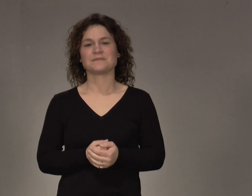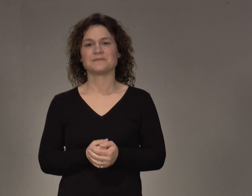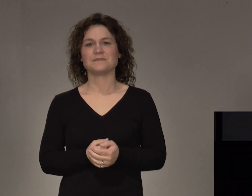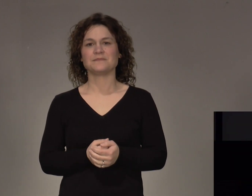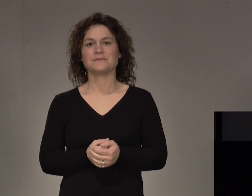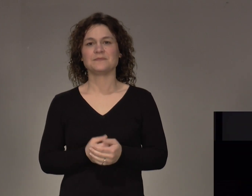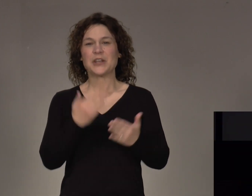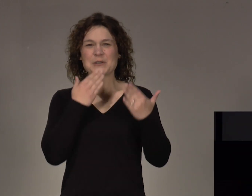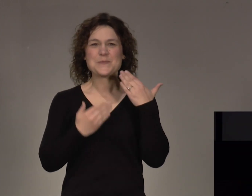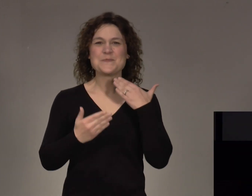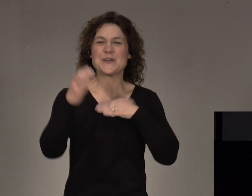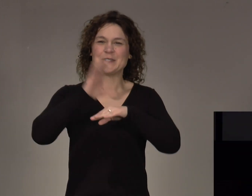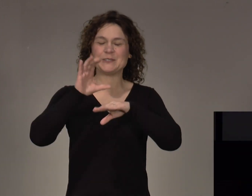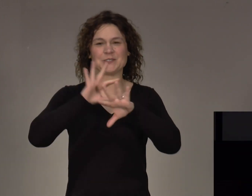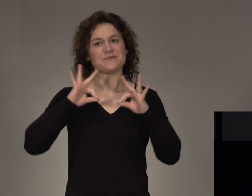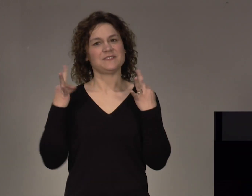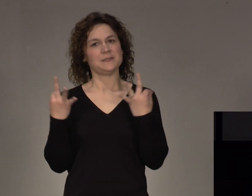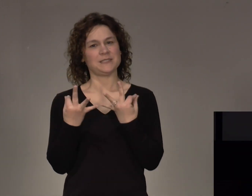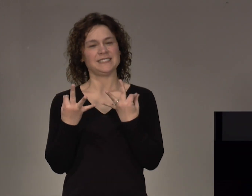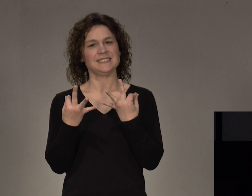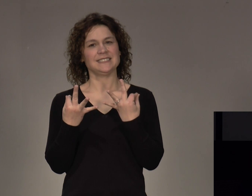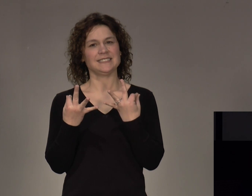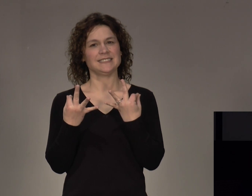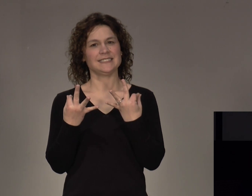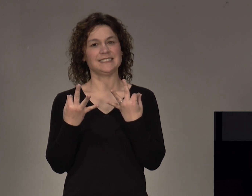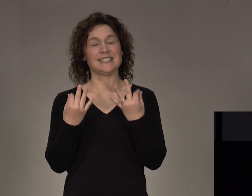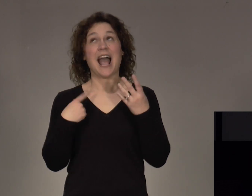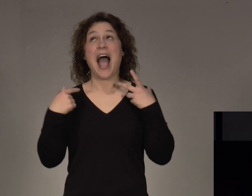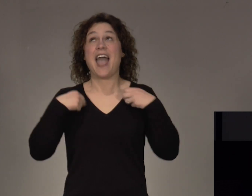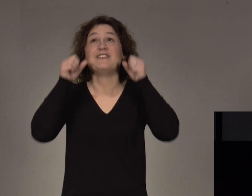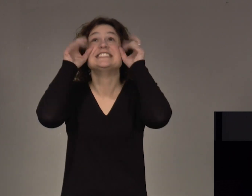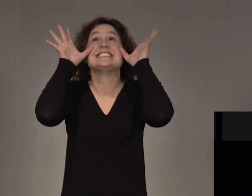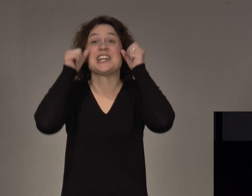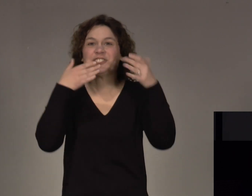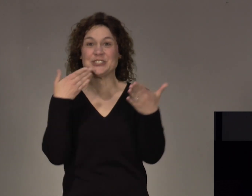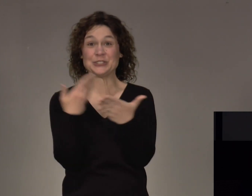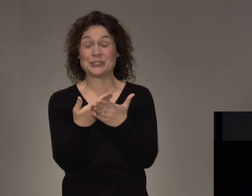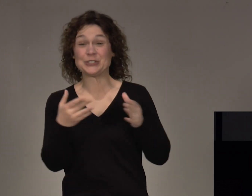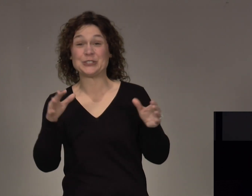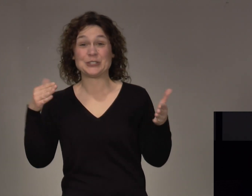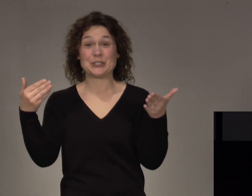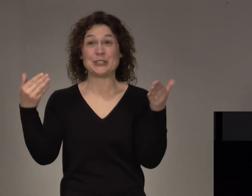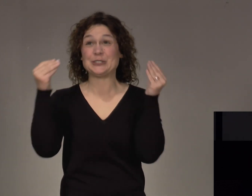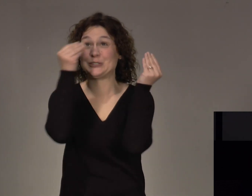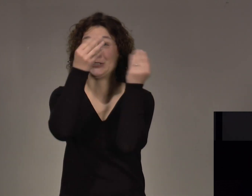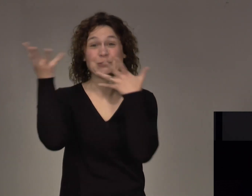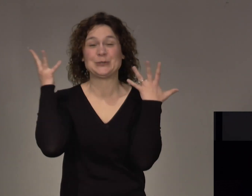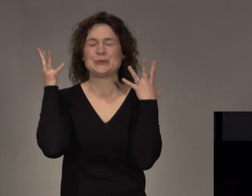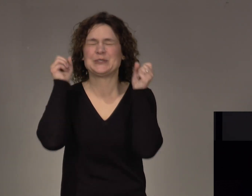Good morning Church Family. I have astonishingly good news; a surprise beyond